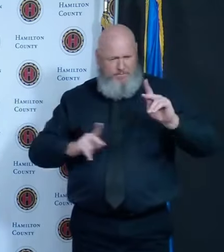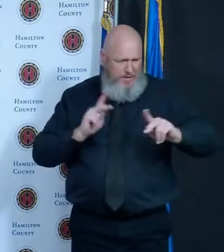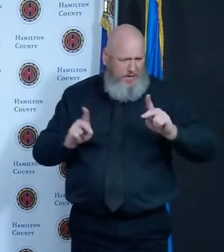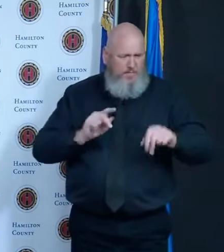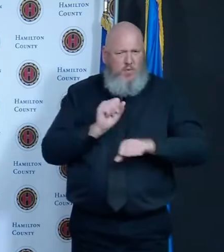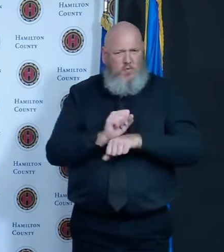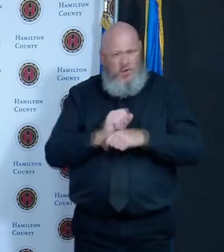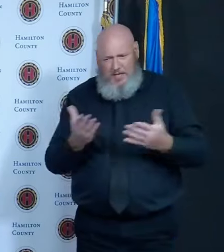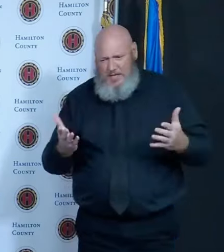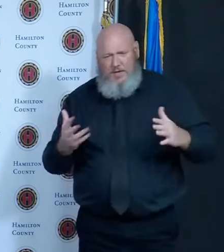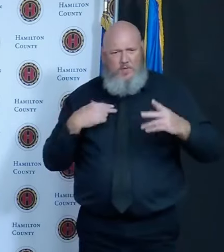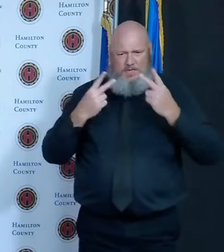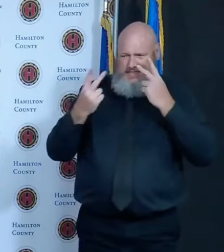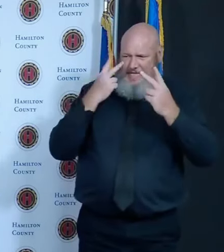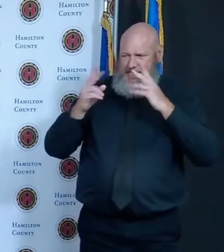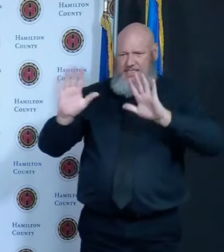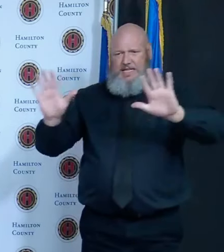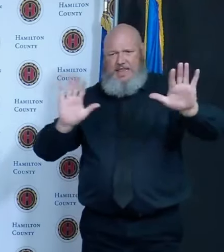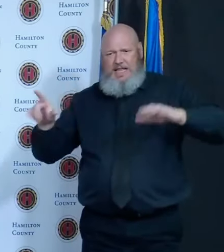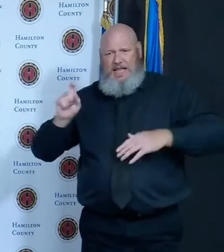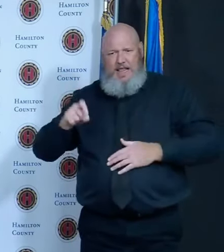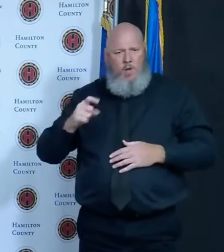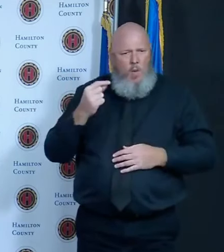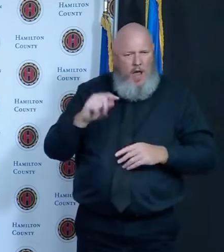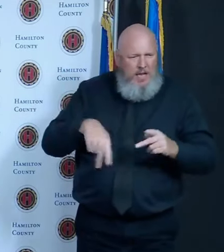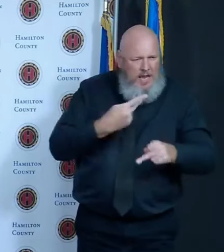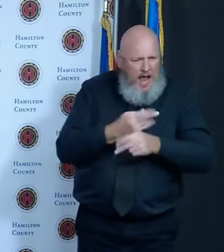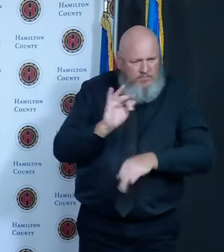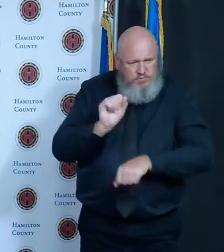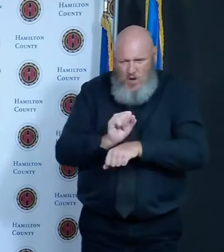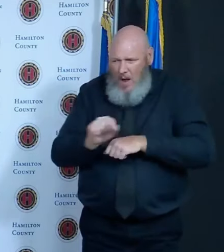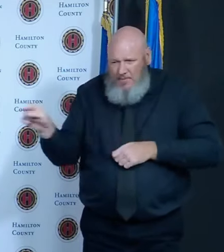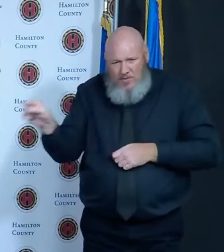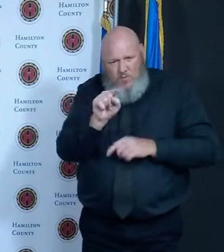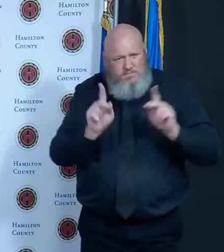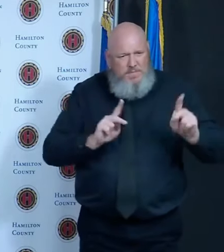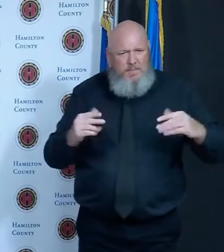different types of needs and requirements to start restart business